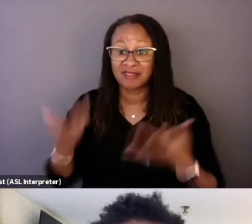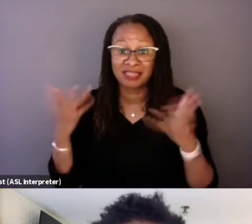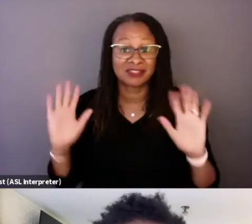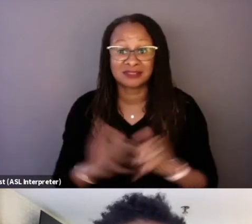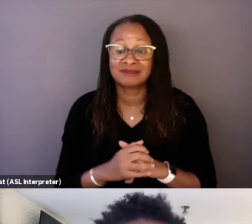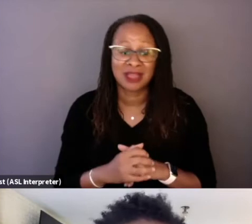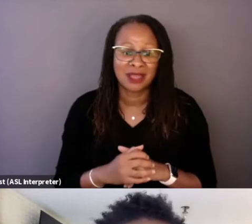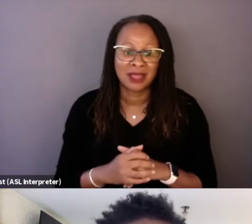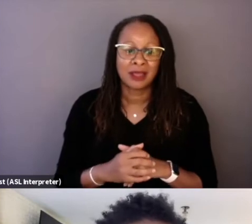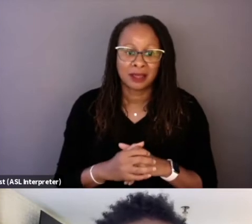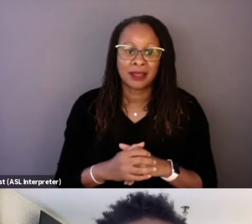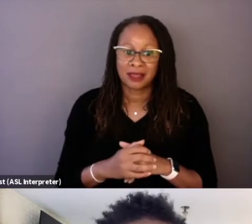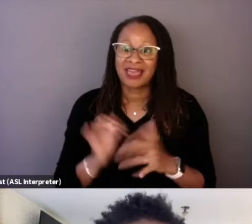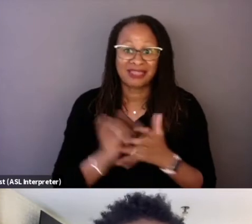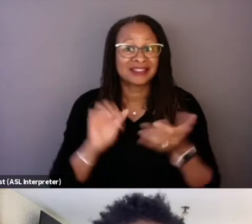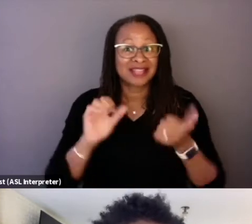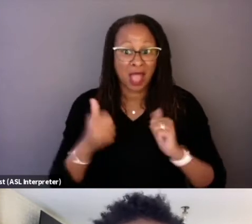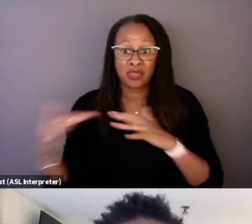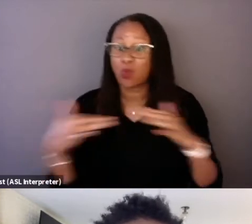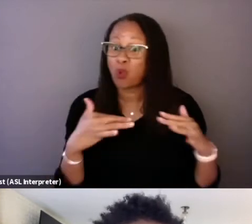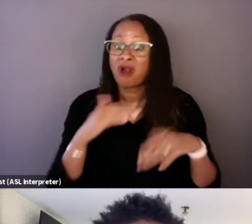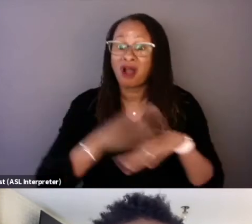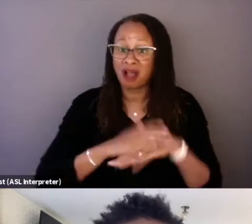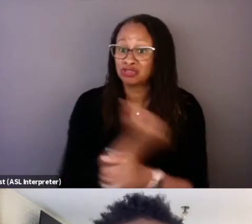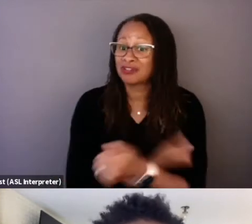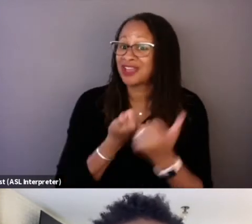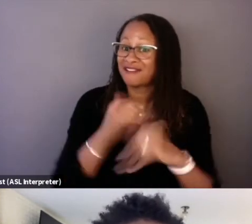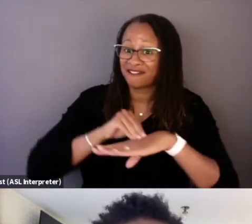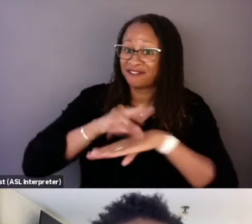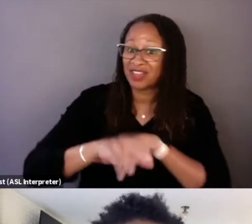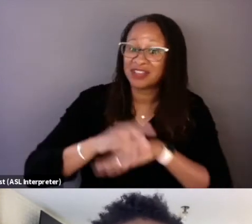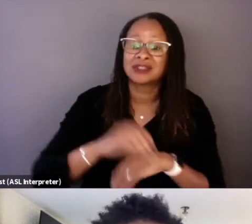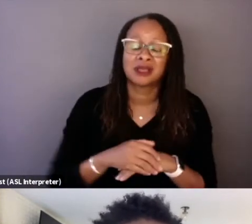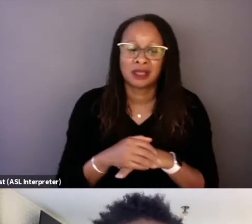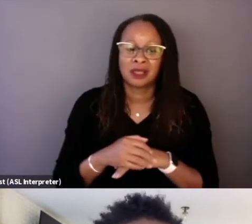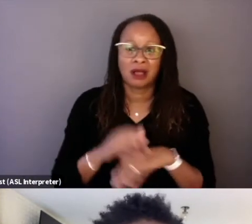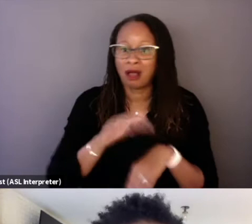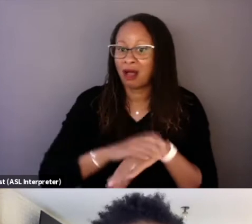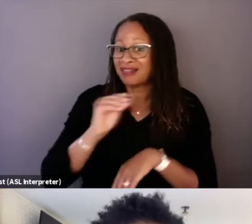the way the war on drugs has the effect of the war on drugs on the African-American community.